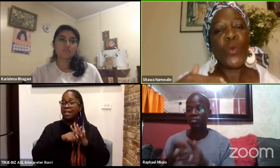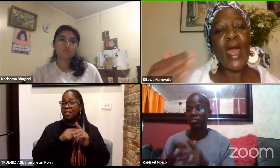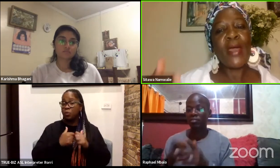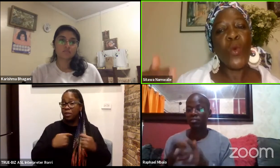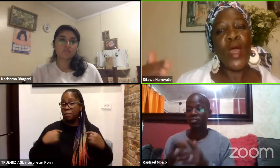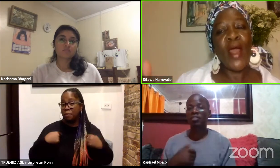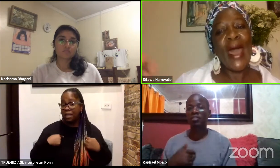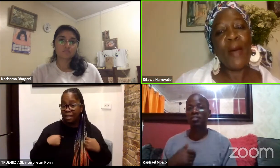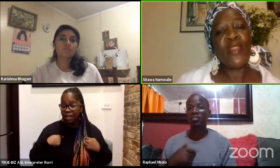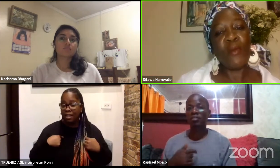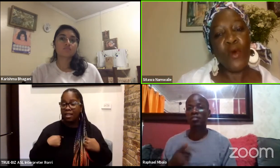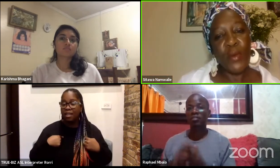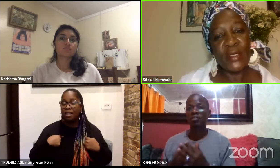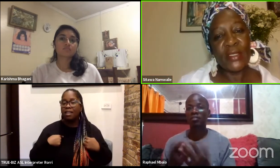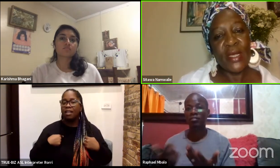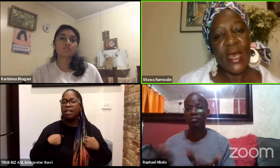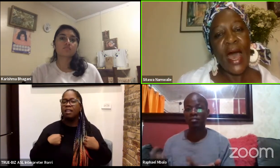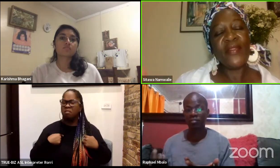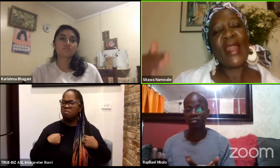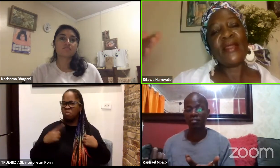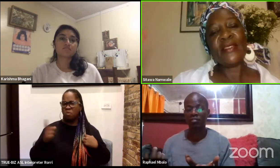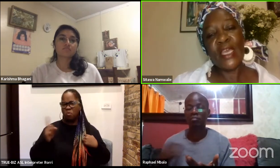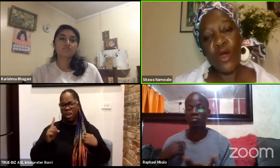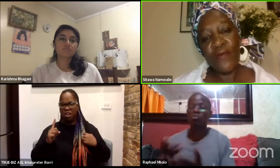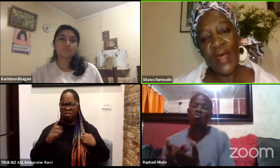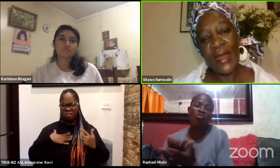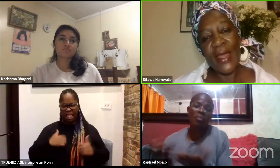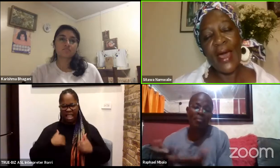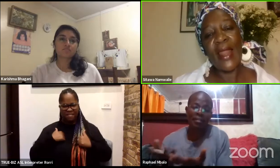and where I am at the moment and that taking off that layer